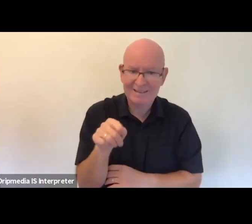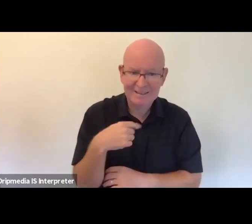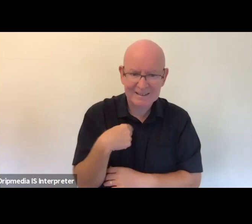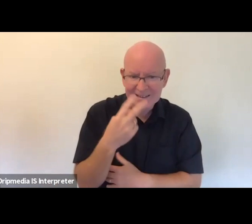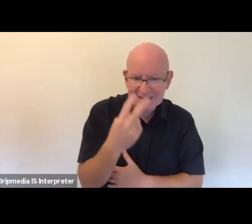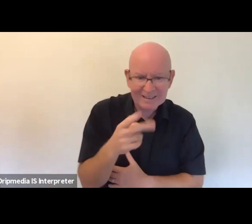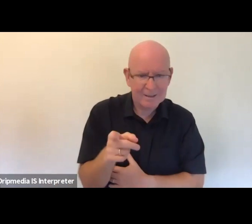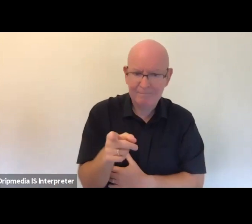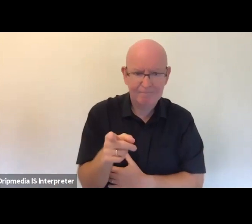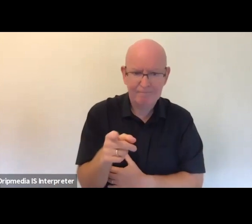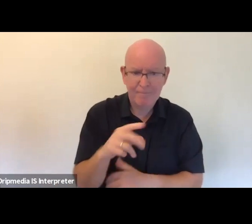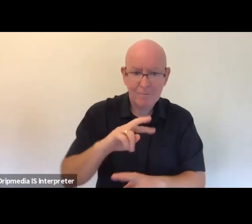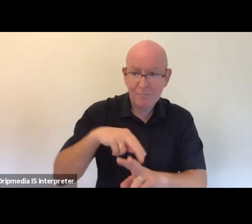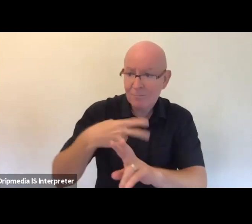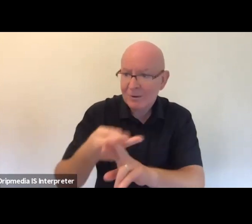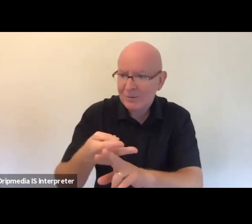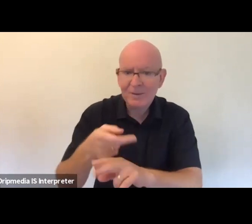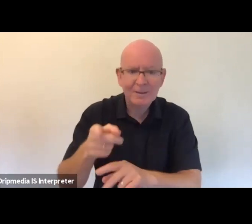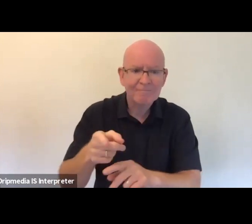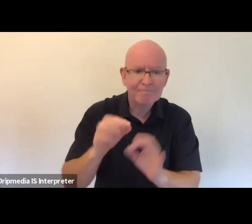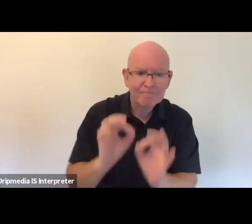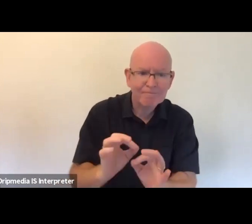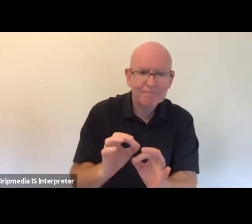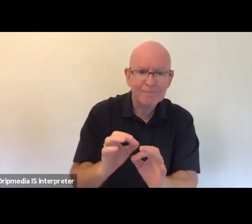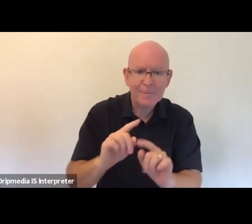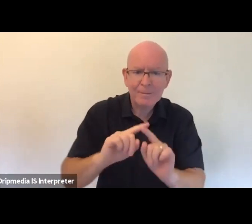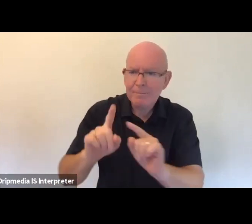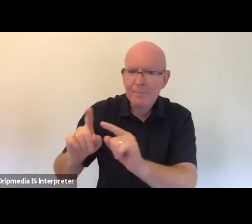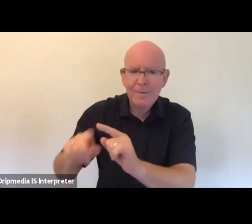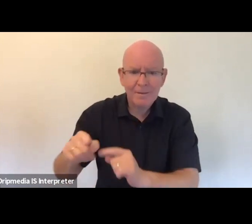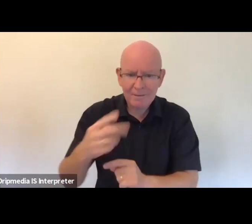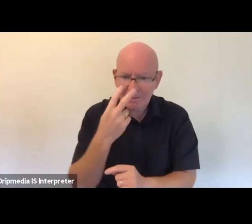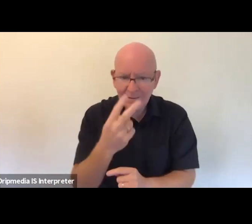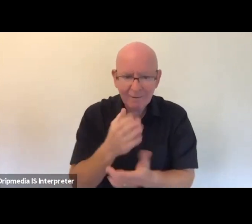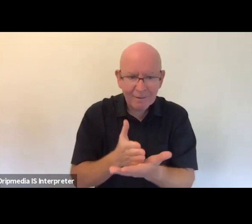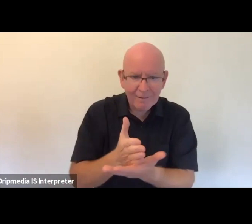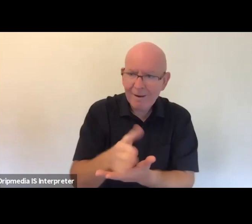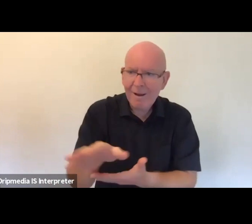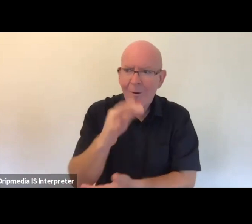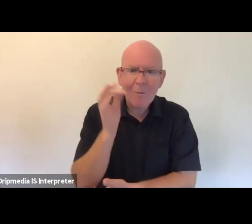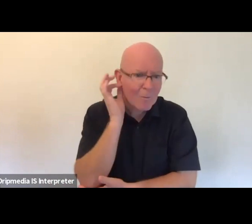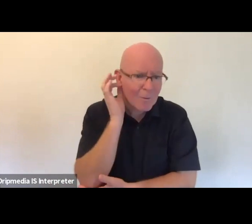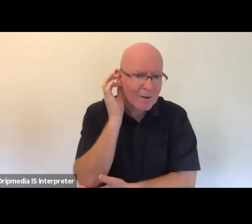due to gender inter-sectionality or disability. So, and there are no specific programmes